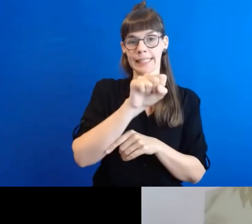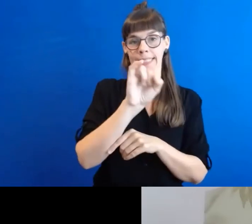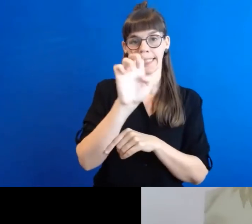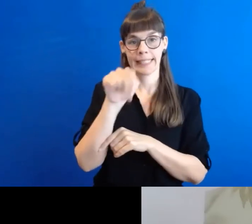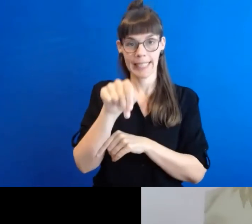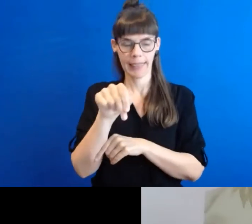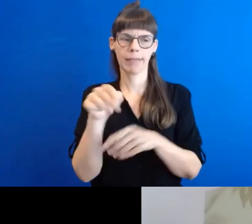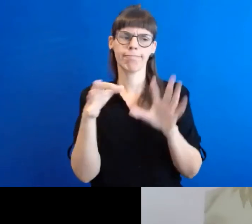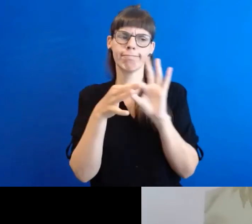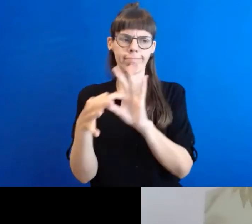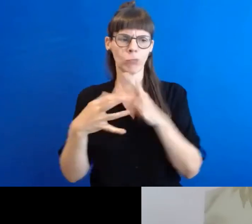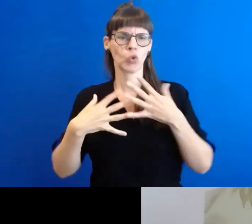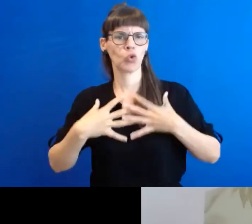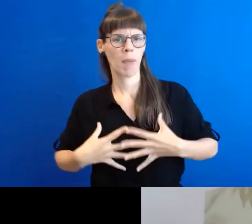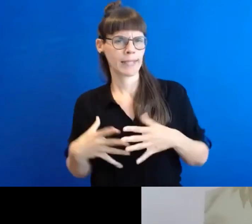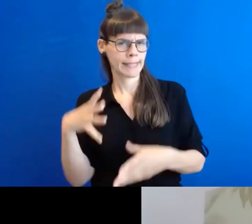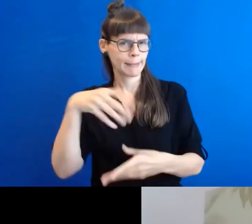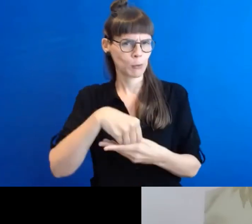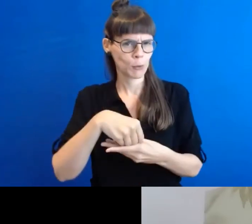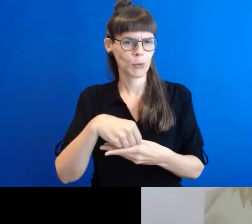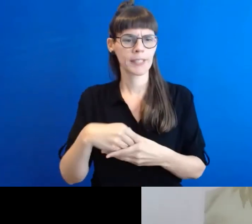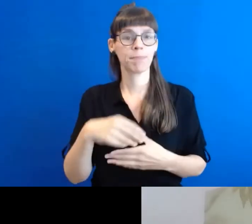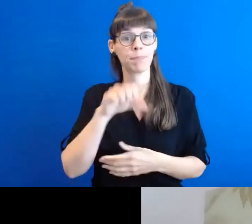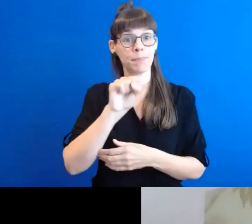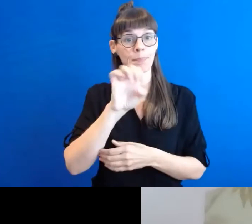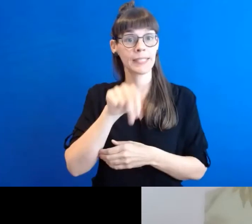Thank you, Ricardo. I'll move us